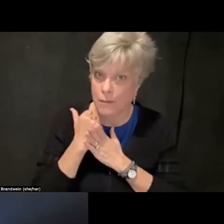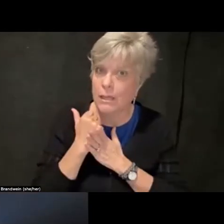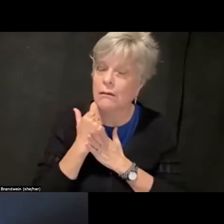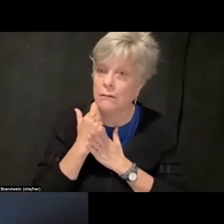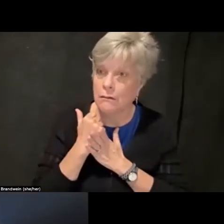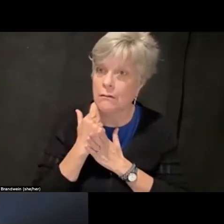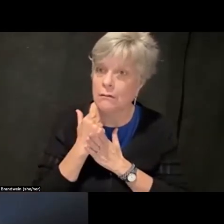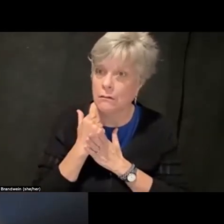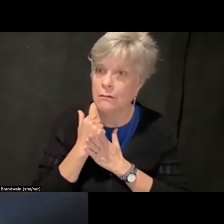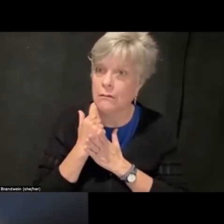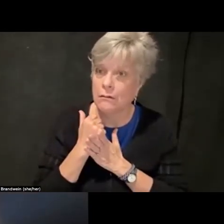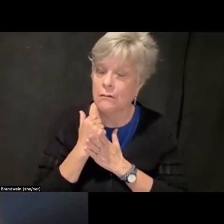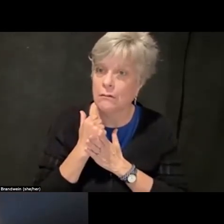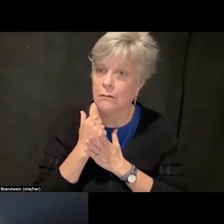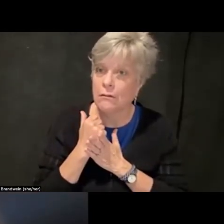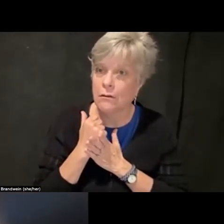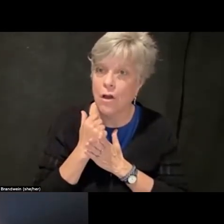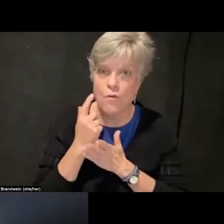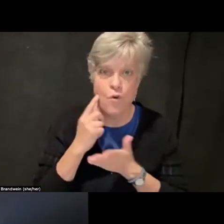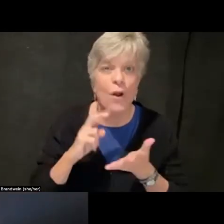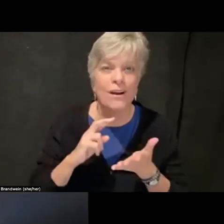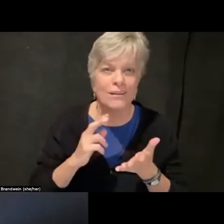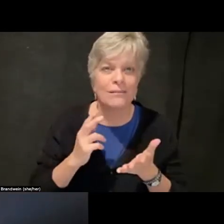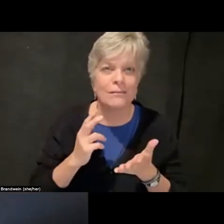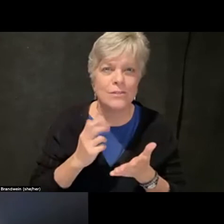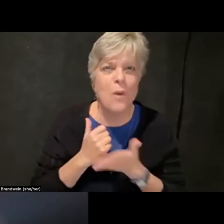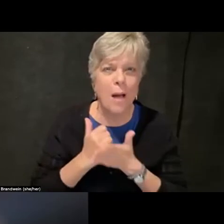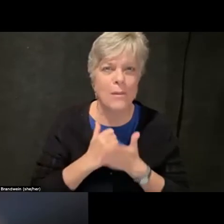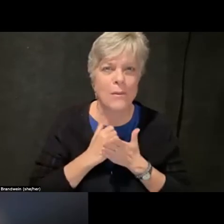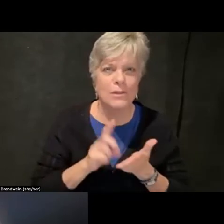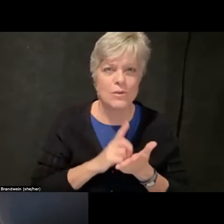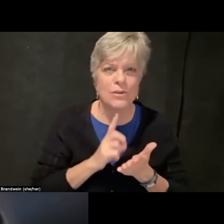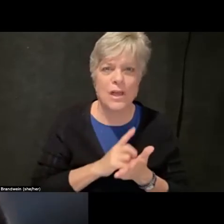that for the purposes of a dissertation, it would be beneficial to focus on one.